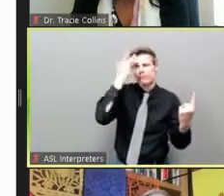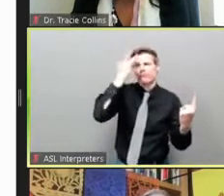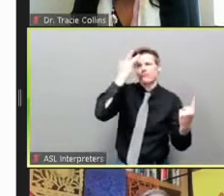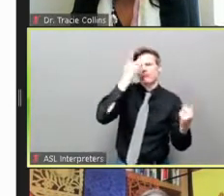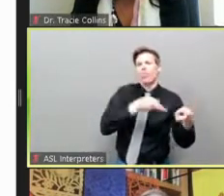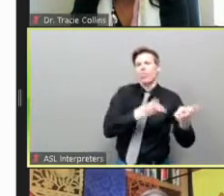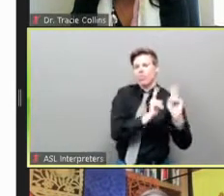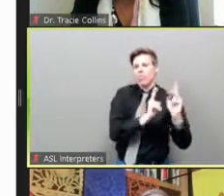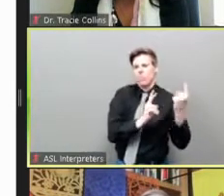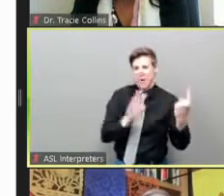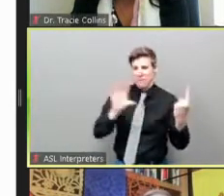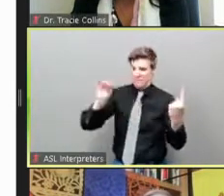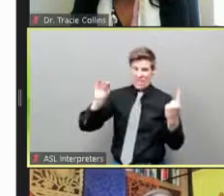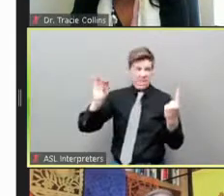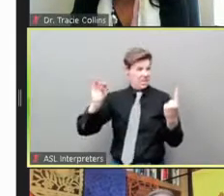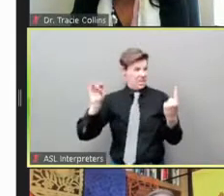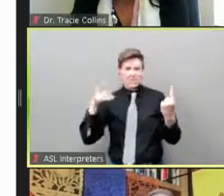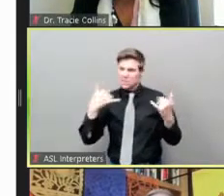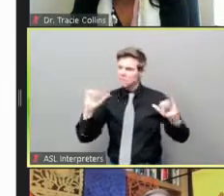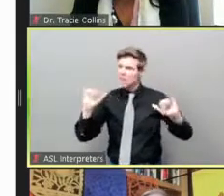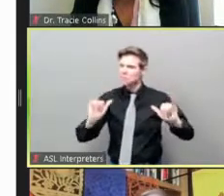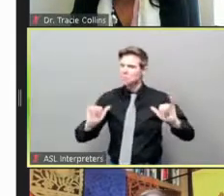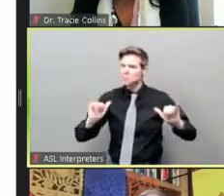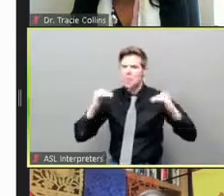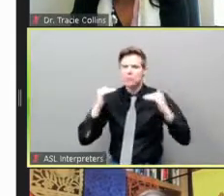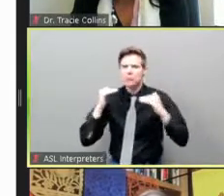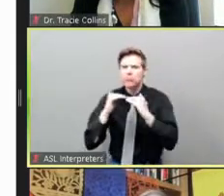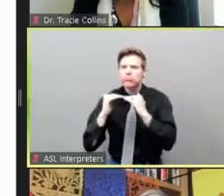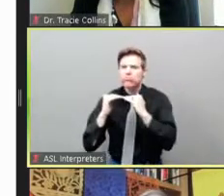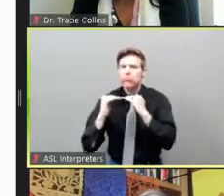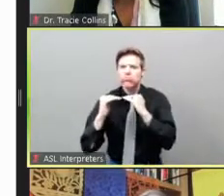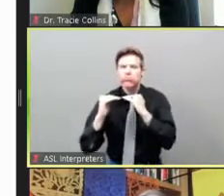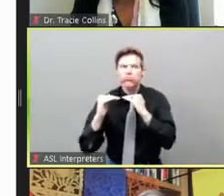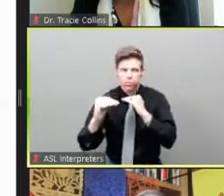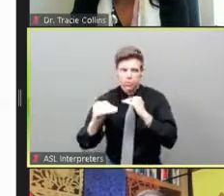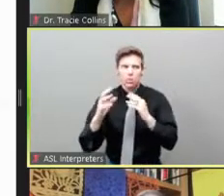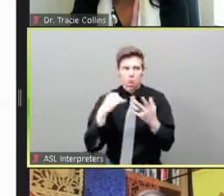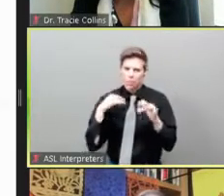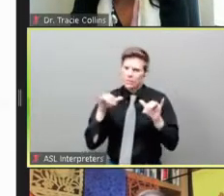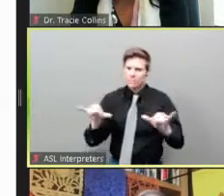this pandemic under control. Next slide please Alex. And then these curves.